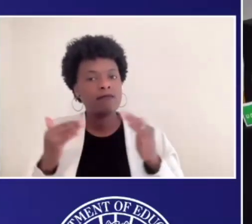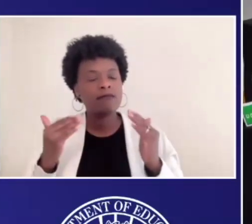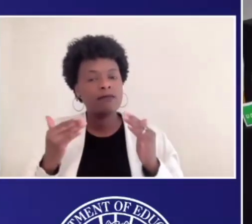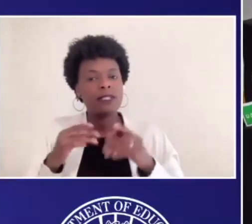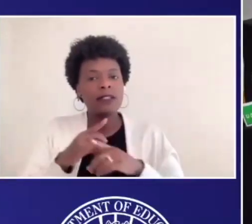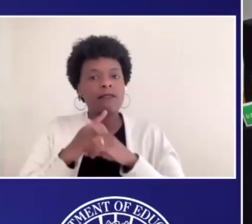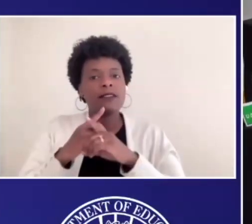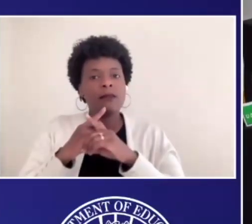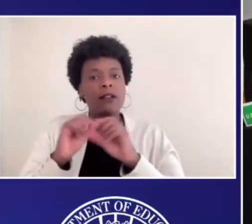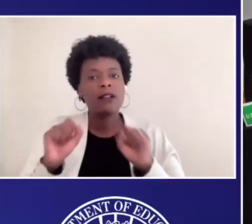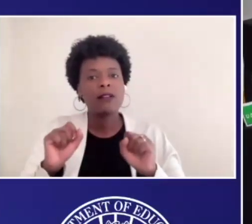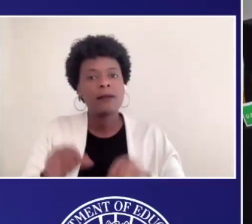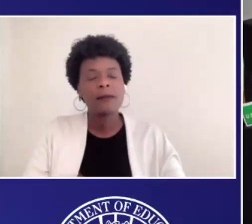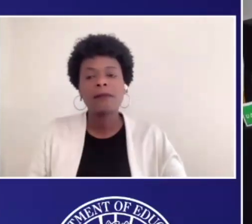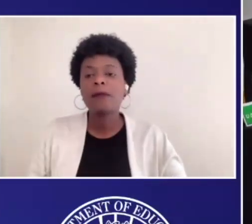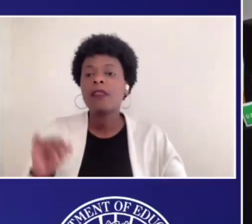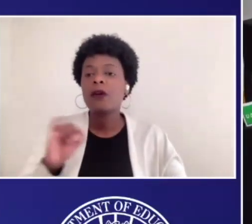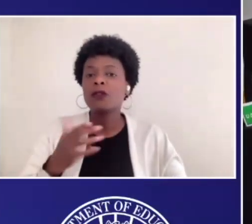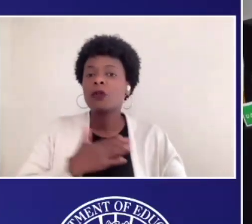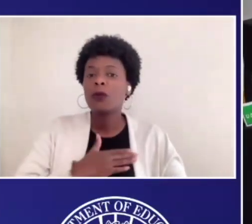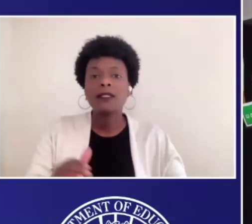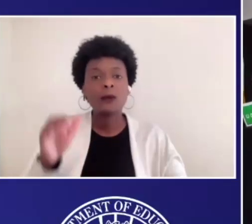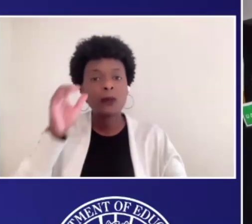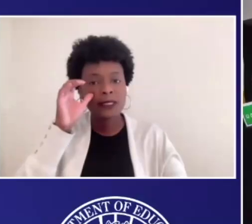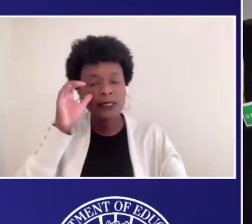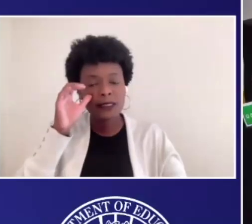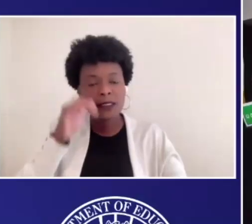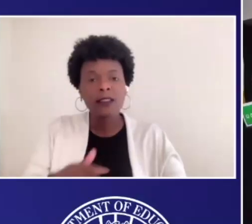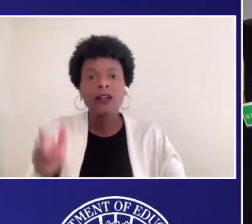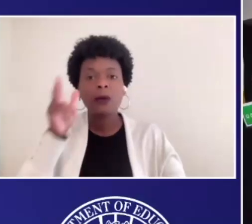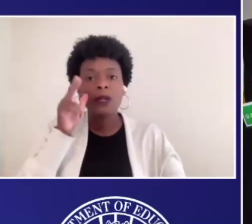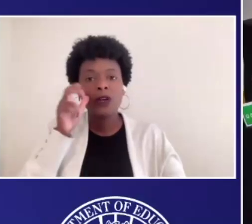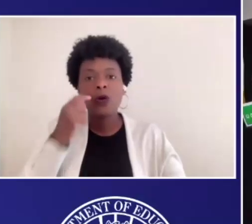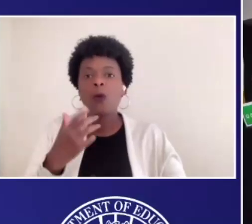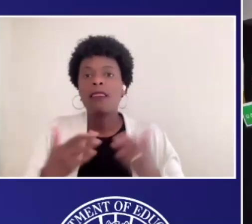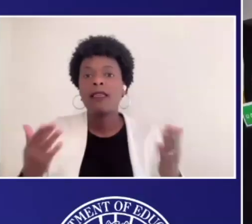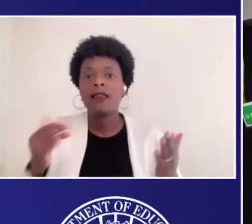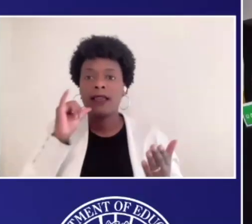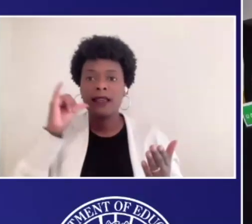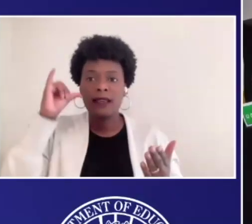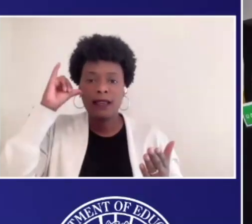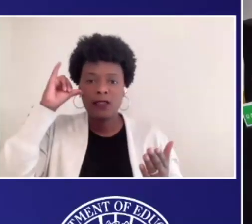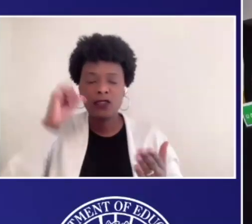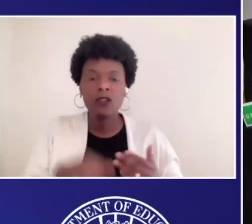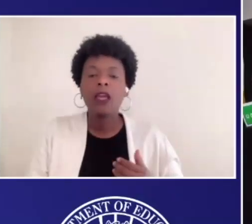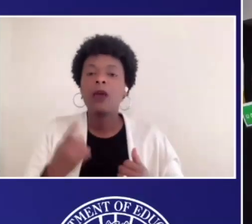We are also willing to listen. And we heard at least one thing yesterday and one thing this morning.